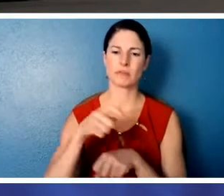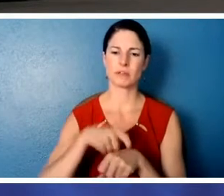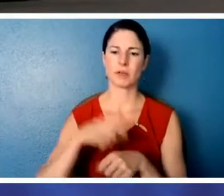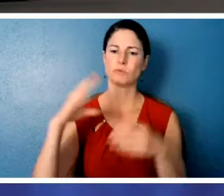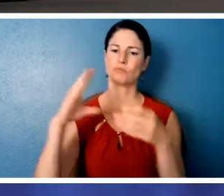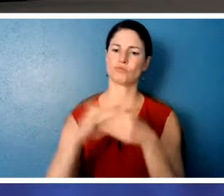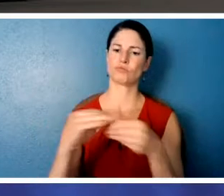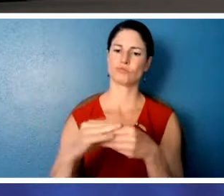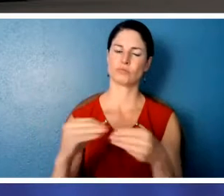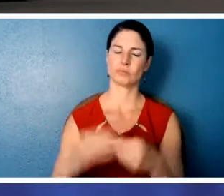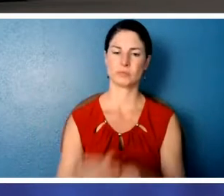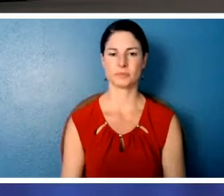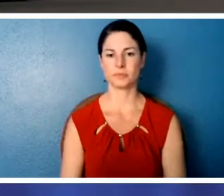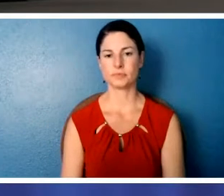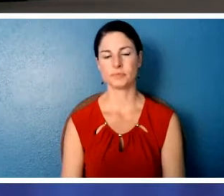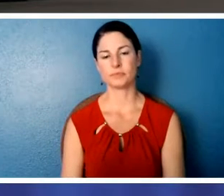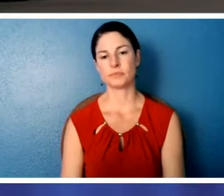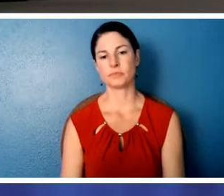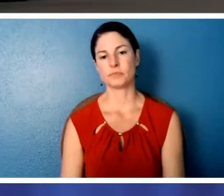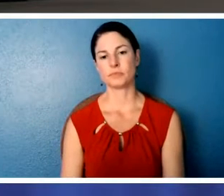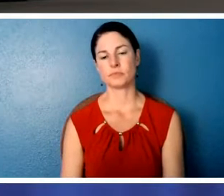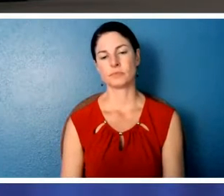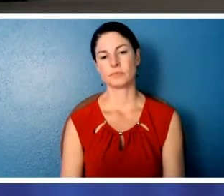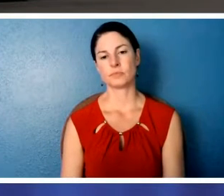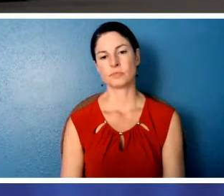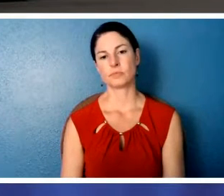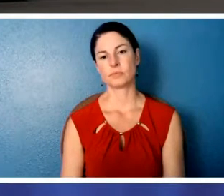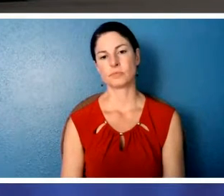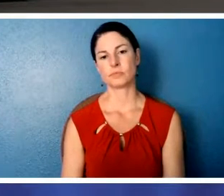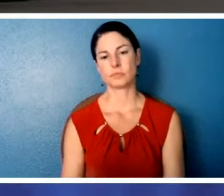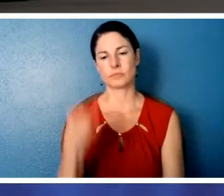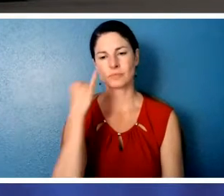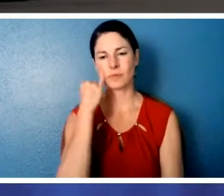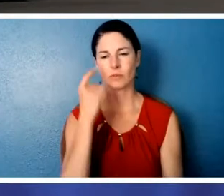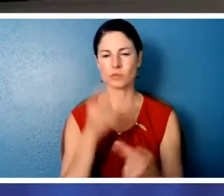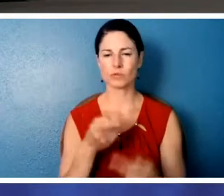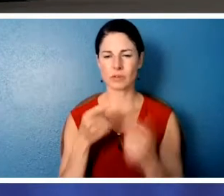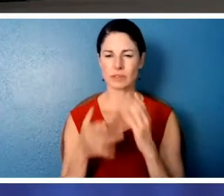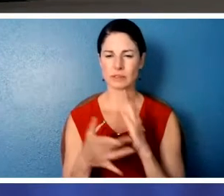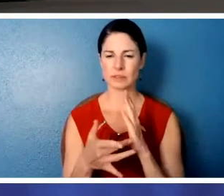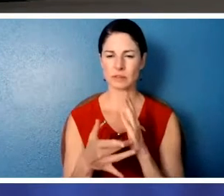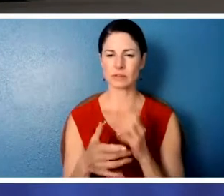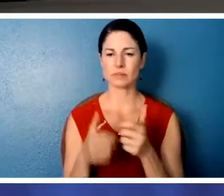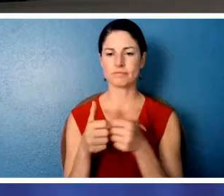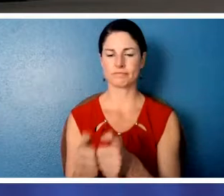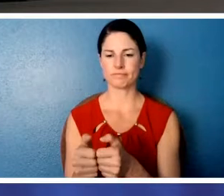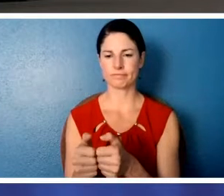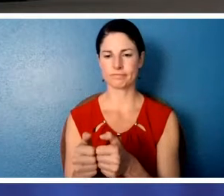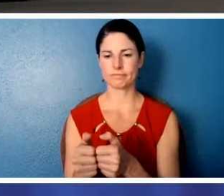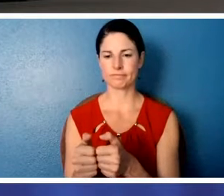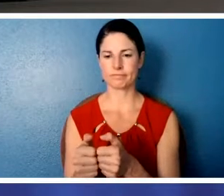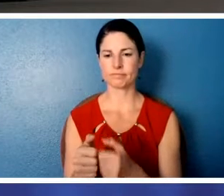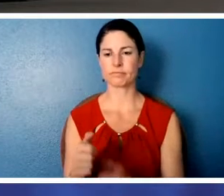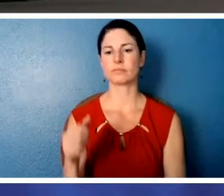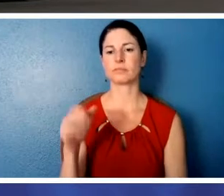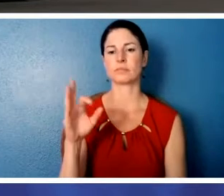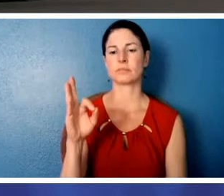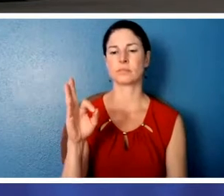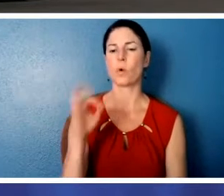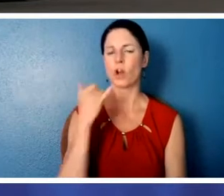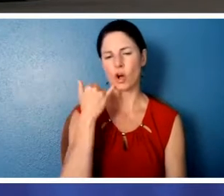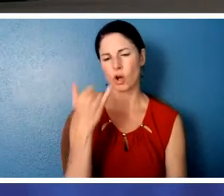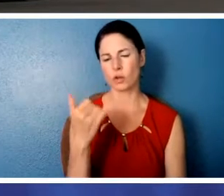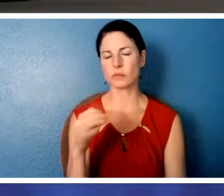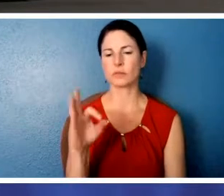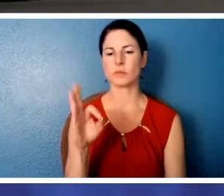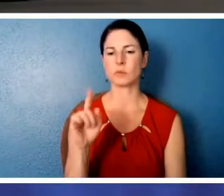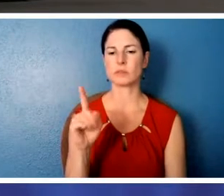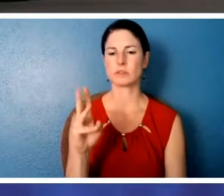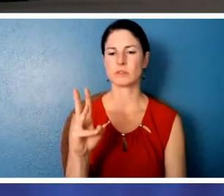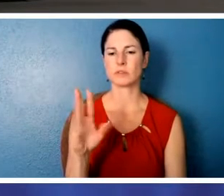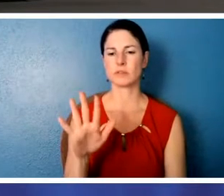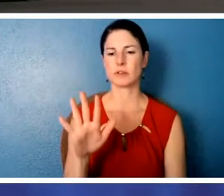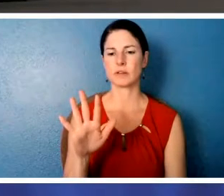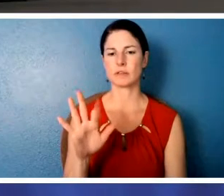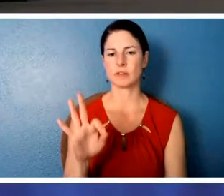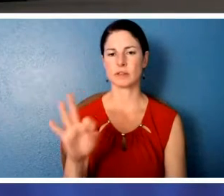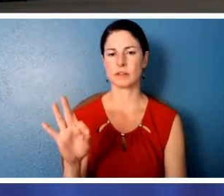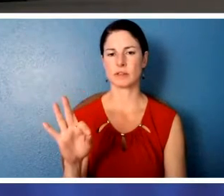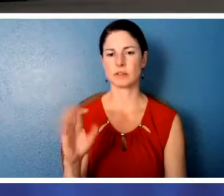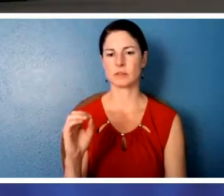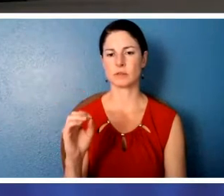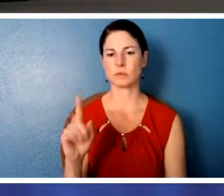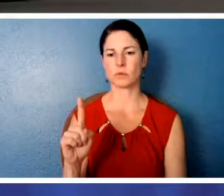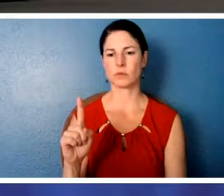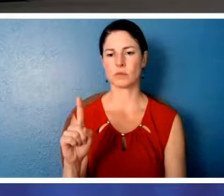SacGov: If you're experiencing technical difficulties, please send a text or call the clerk's office for assistance at 916-599-0112.